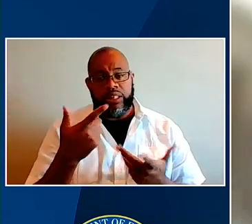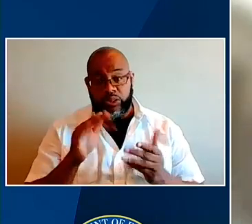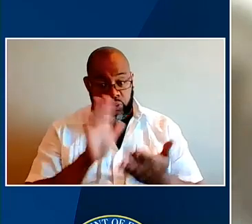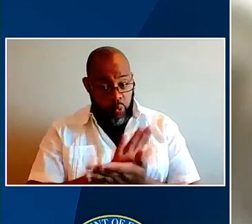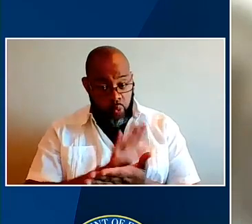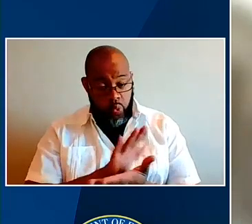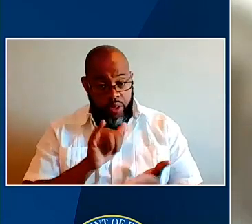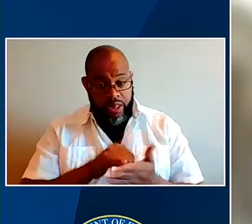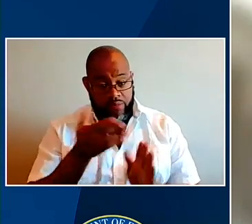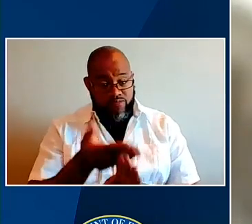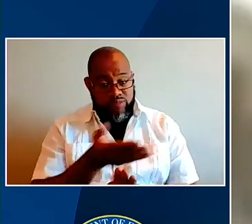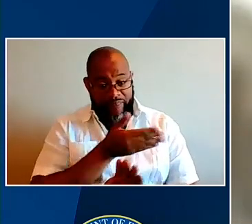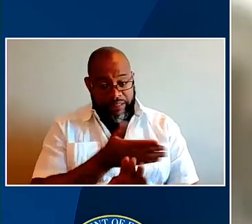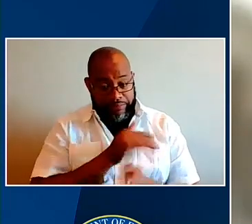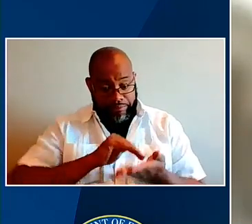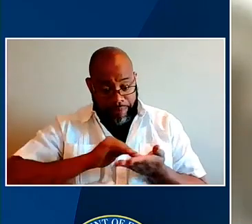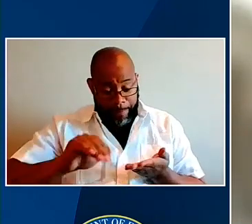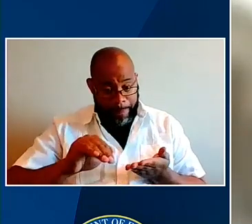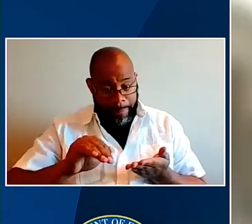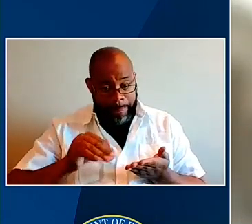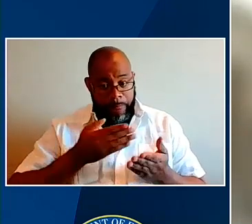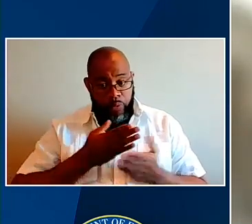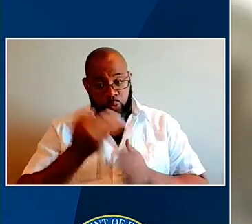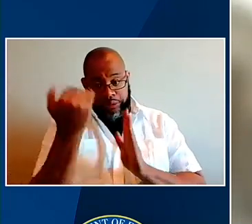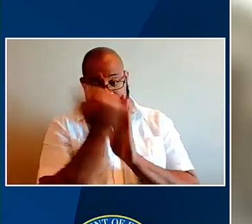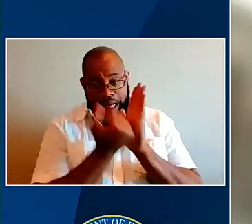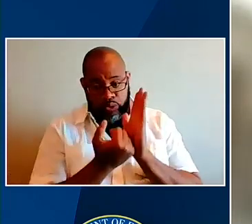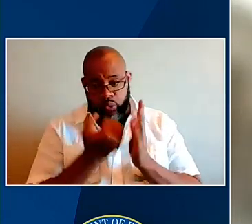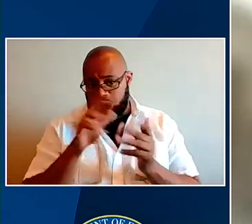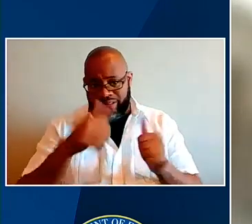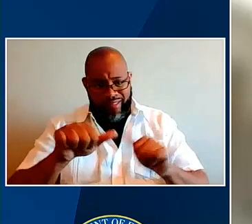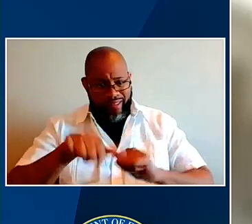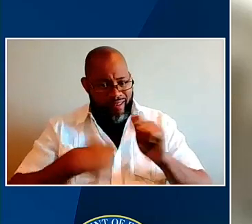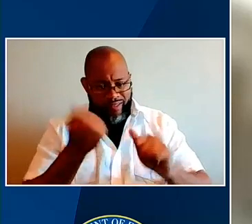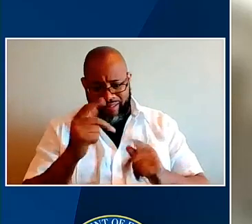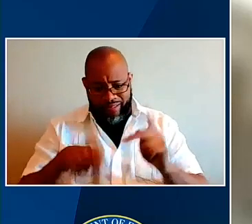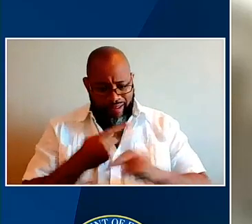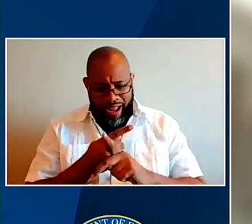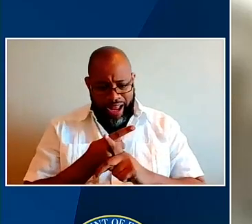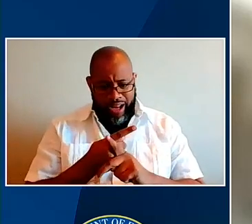previously exempted via statute or any other provisions would have to go through